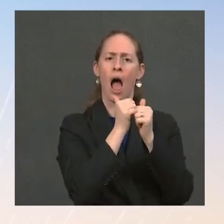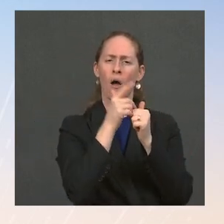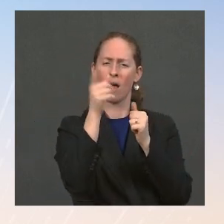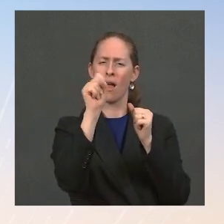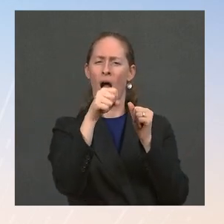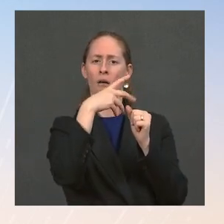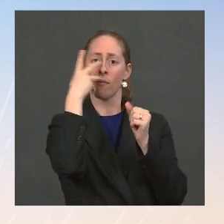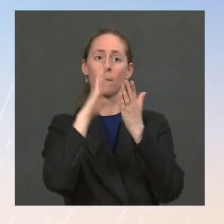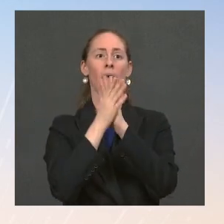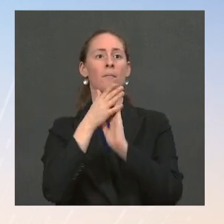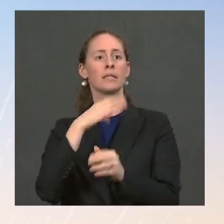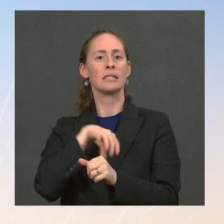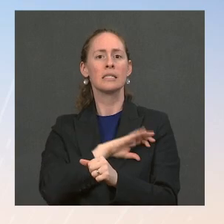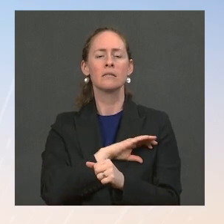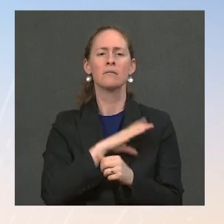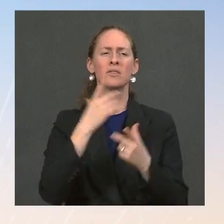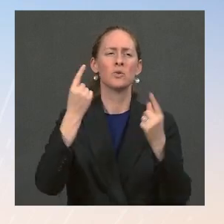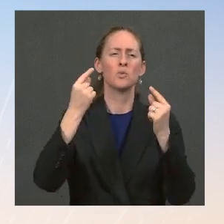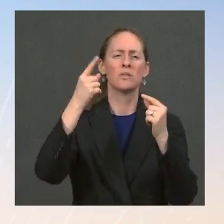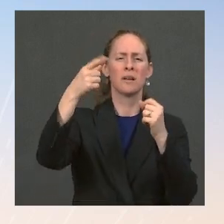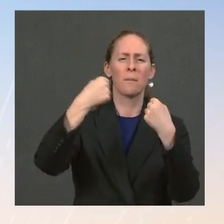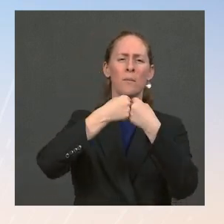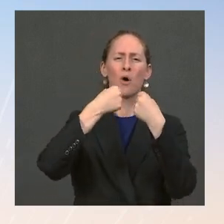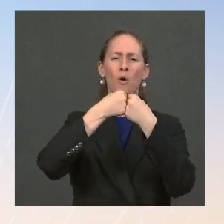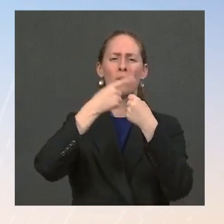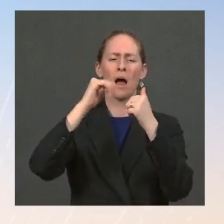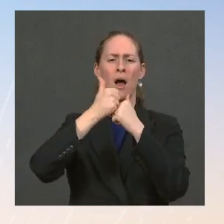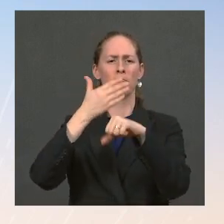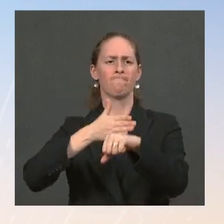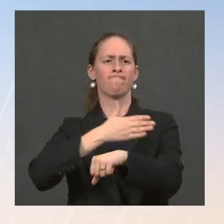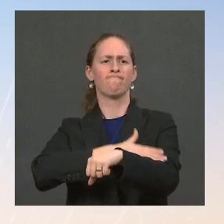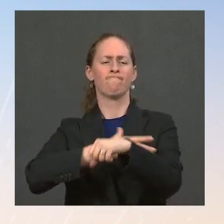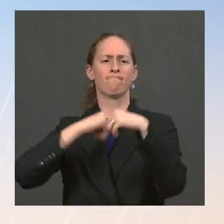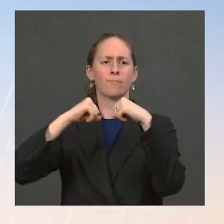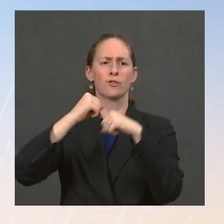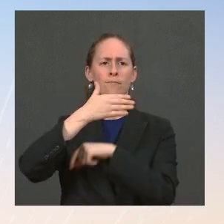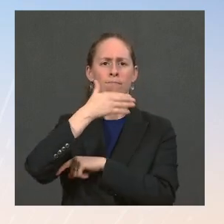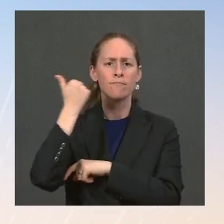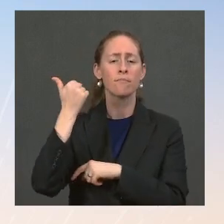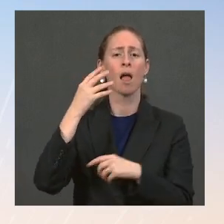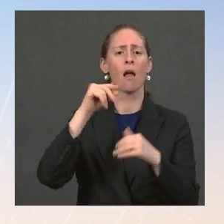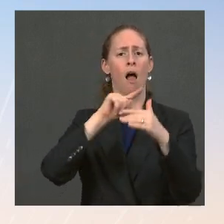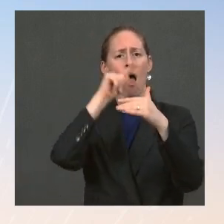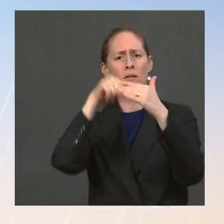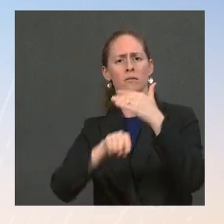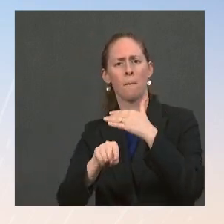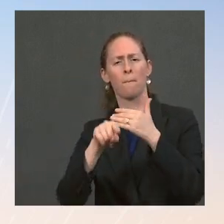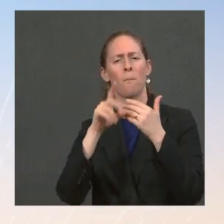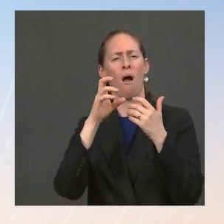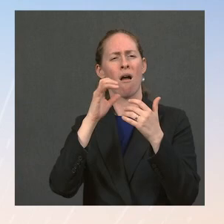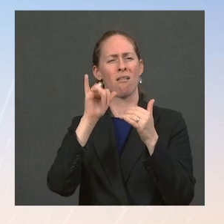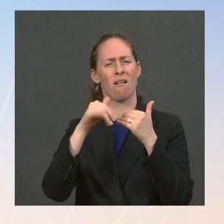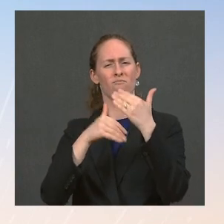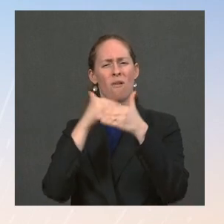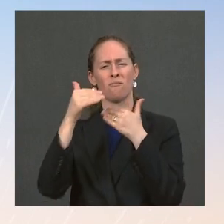and it included reforms to the asylum processing system. It included ensuring that DREAMers